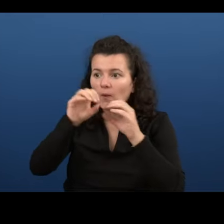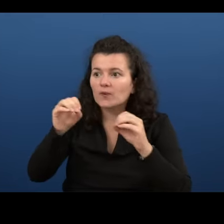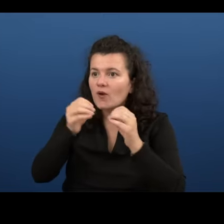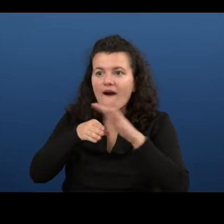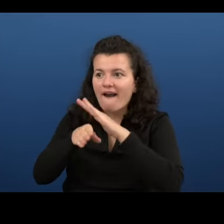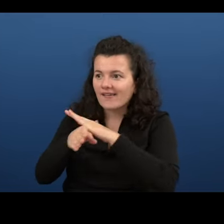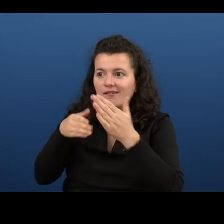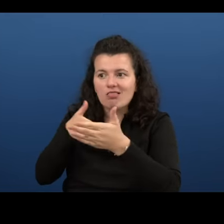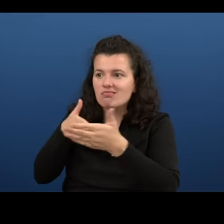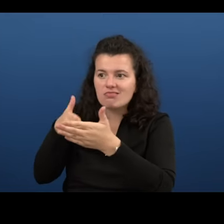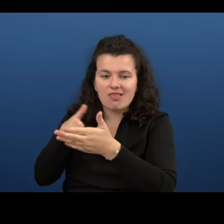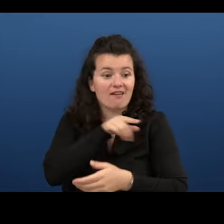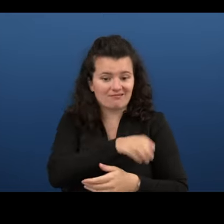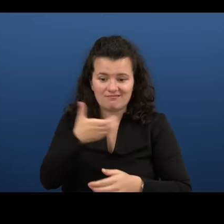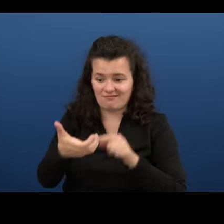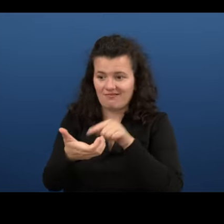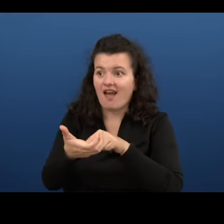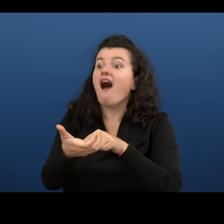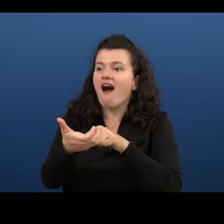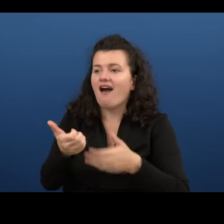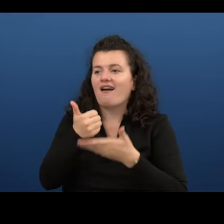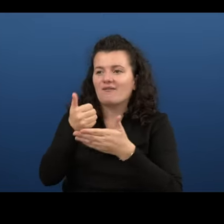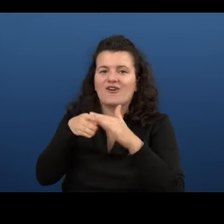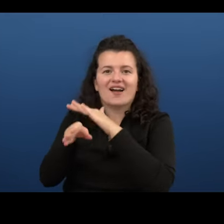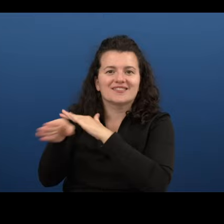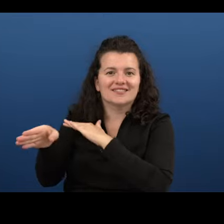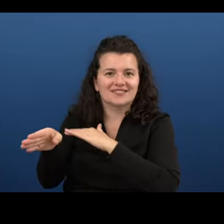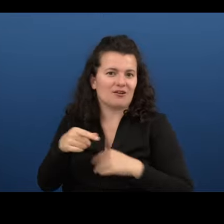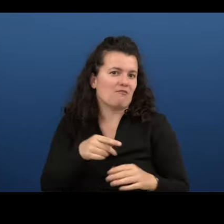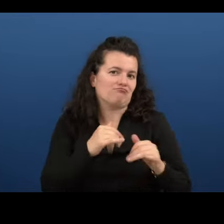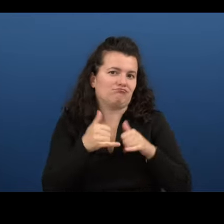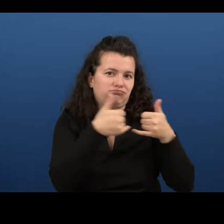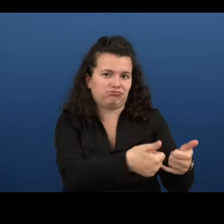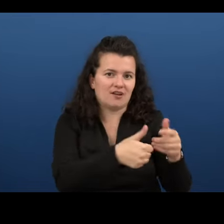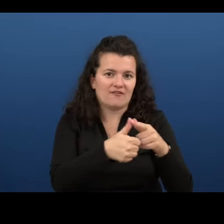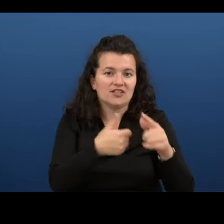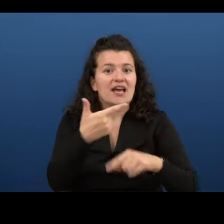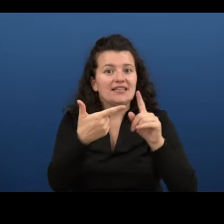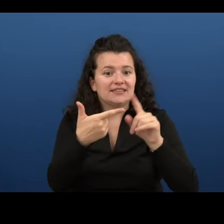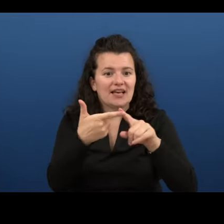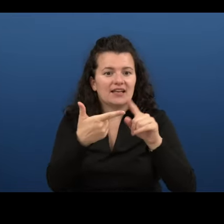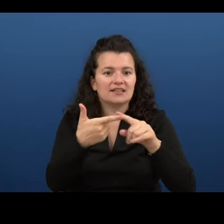14:31:29 The second was virtually NT, which is South African based organization and that's